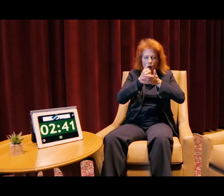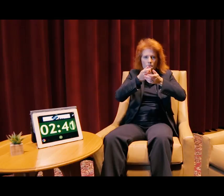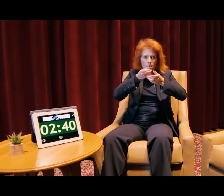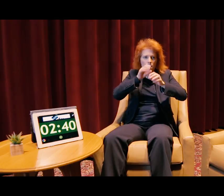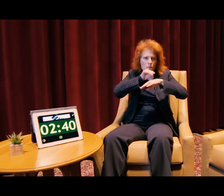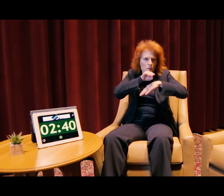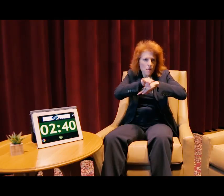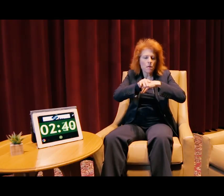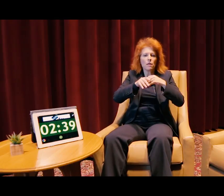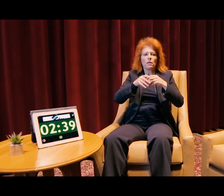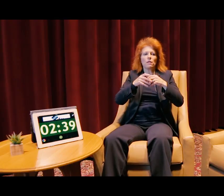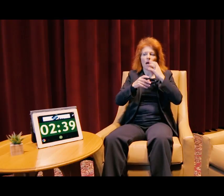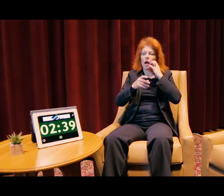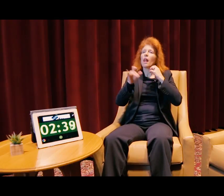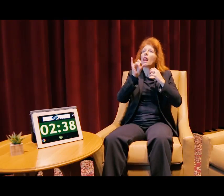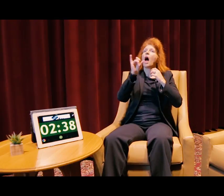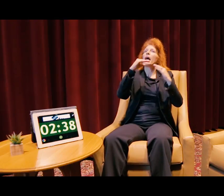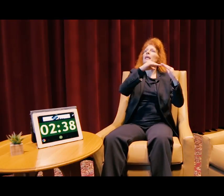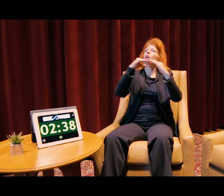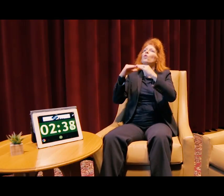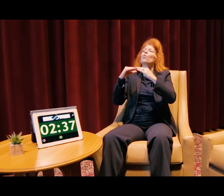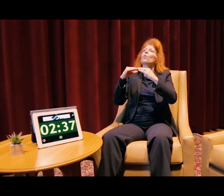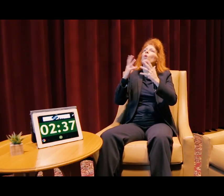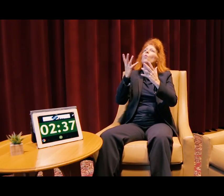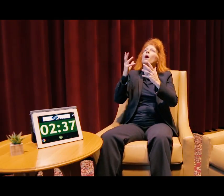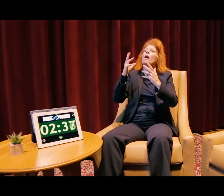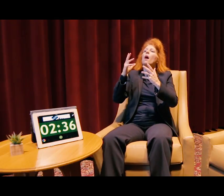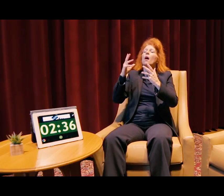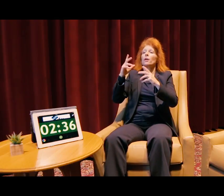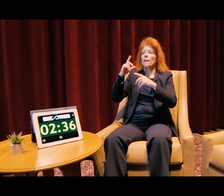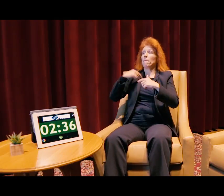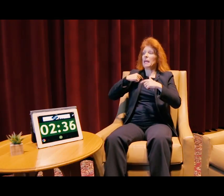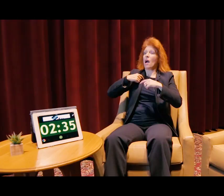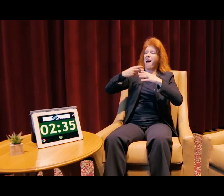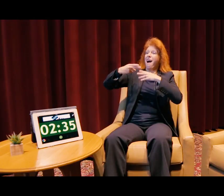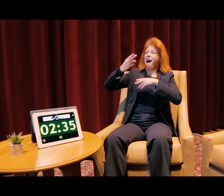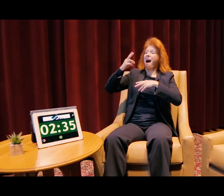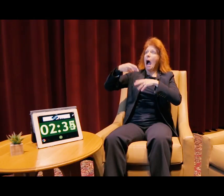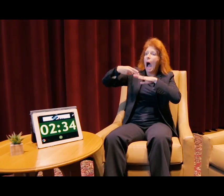I always equate it to another risk that I took. I'm horrified of heights, and I'm horrified of water.